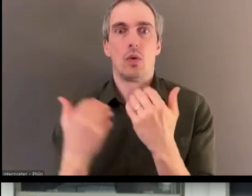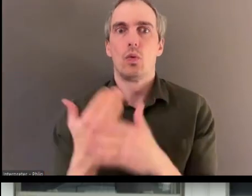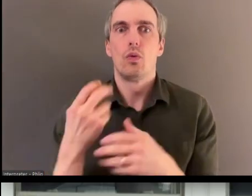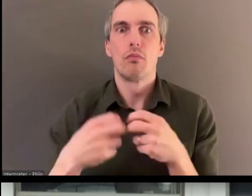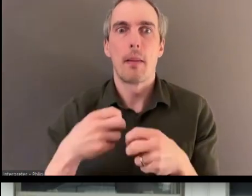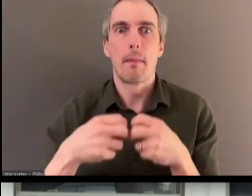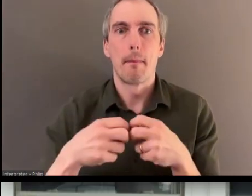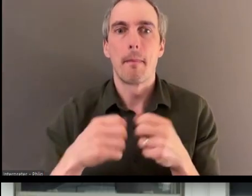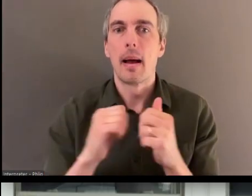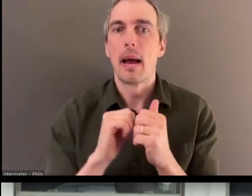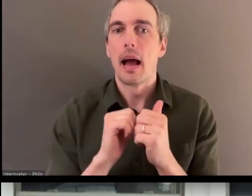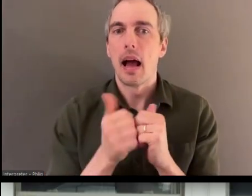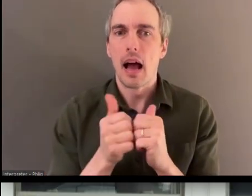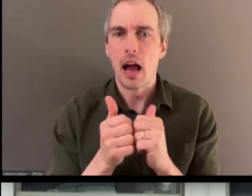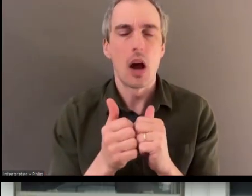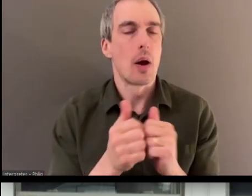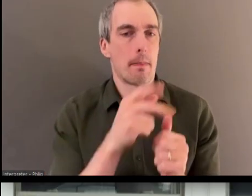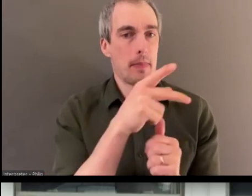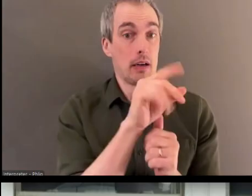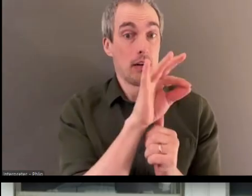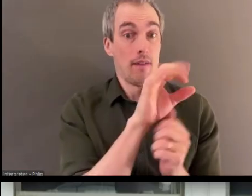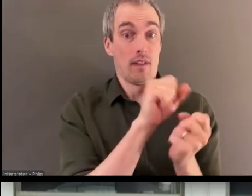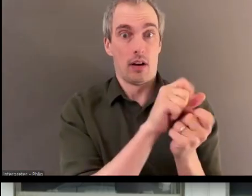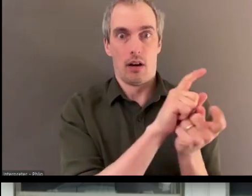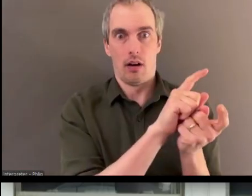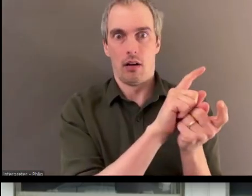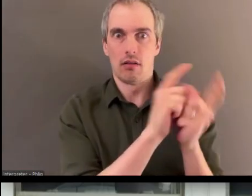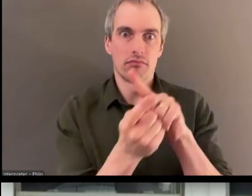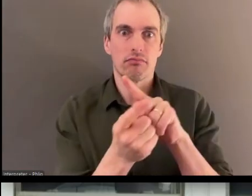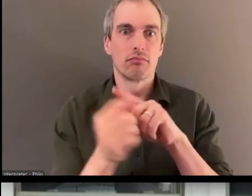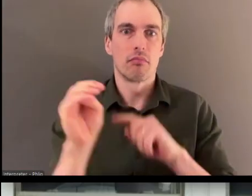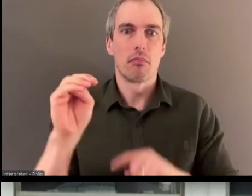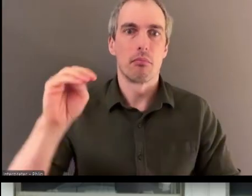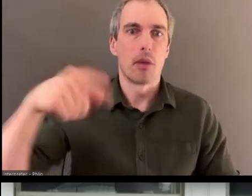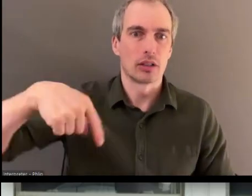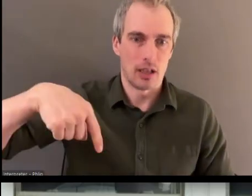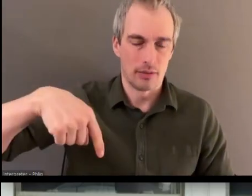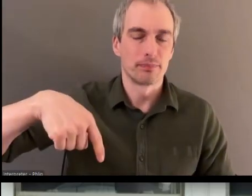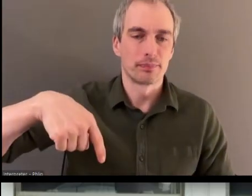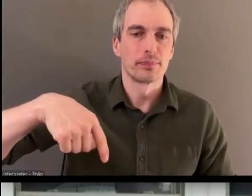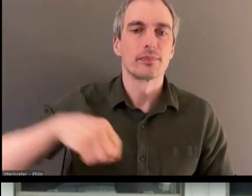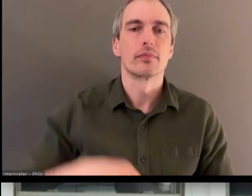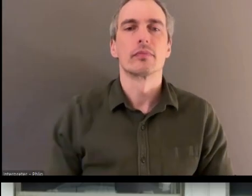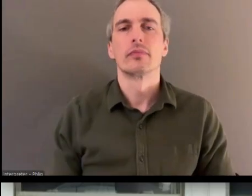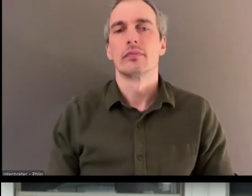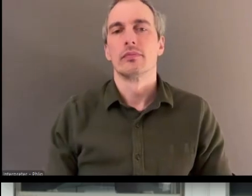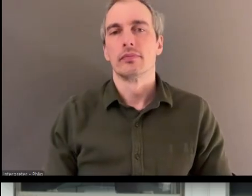And we also had worked a lot on different AI tools at the same time. I have a background.